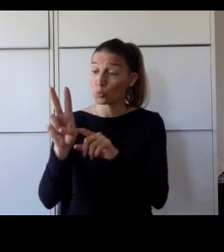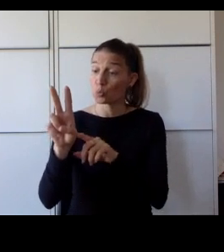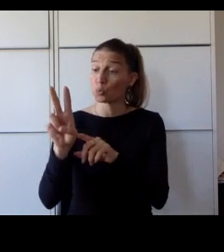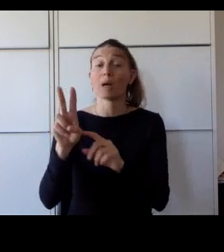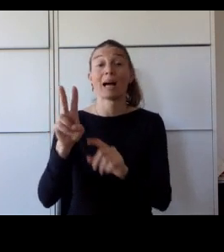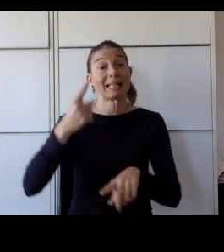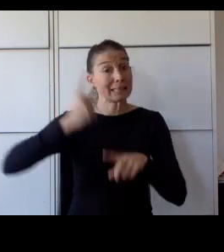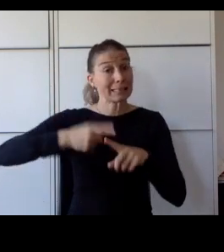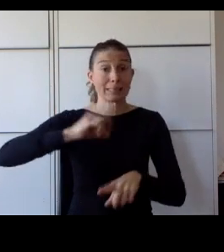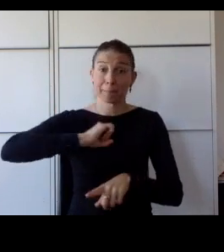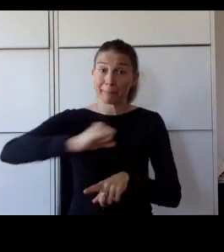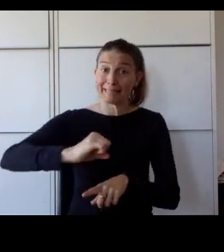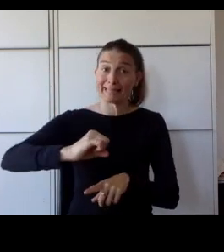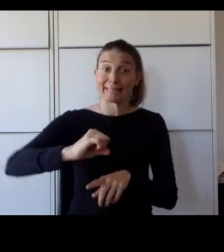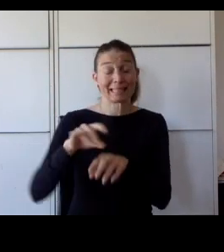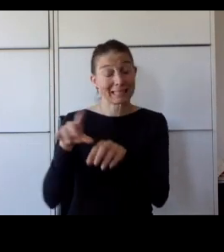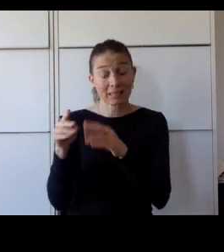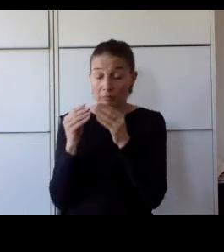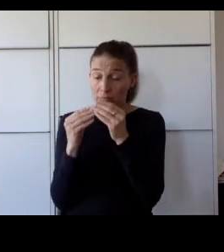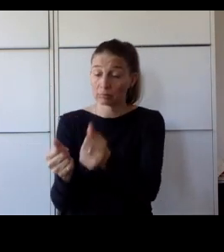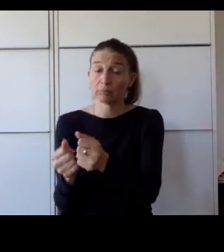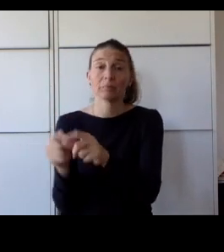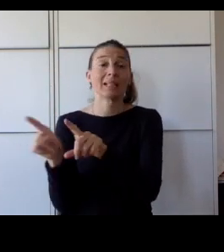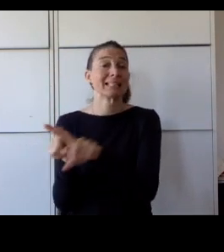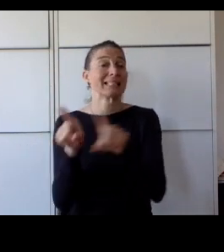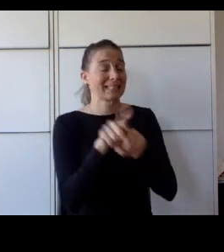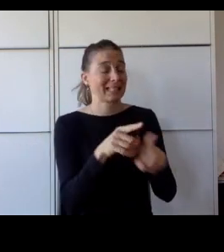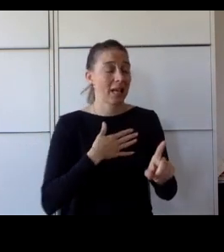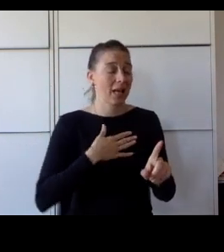and efficiency as they do with their national emergency numbers.